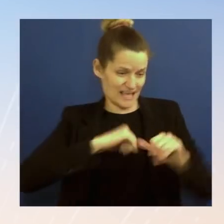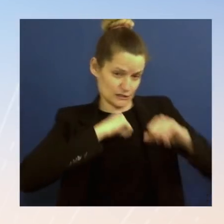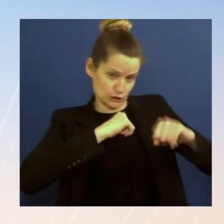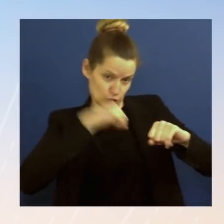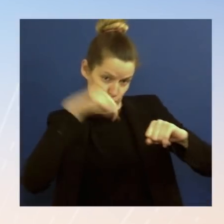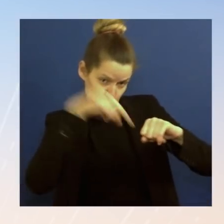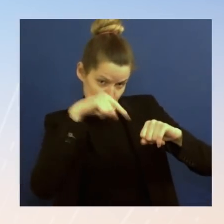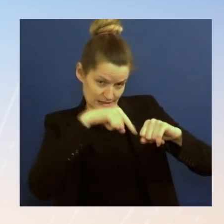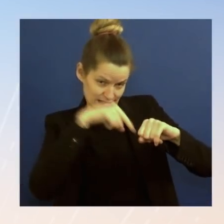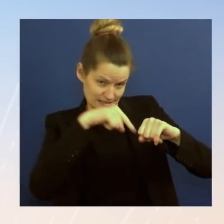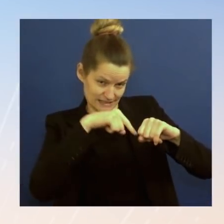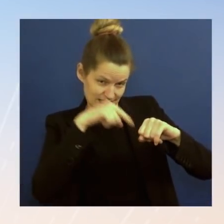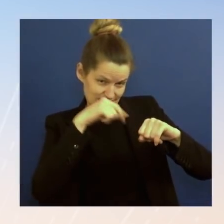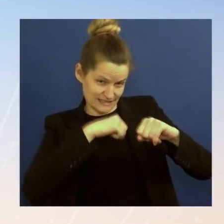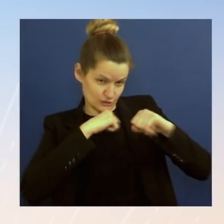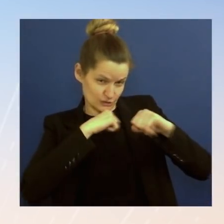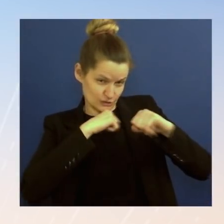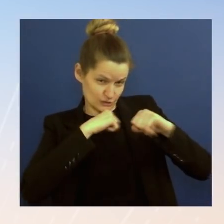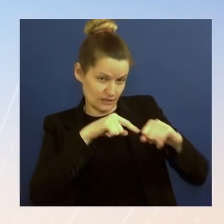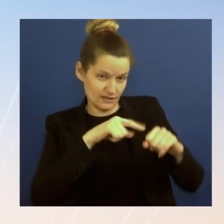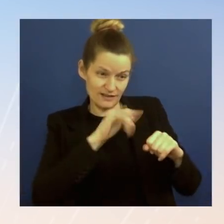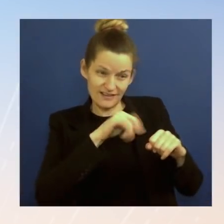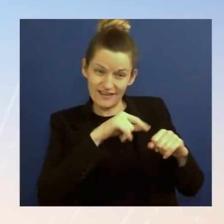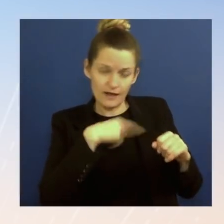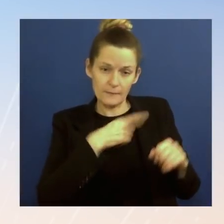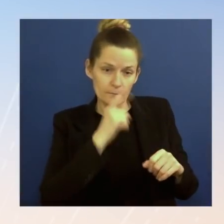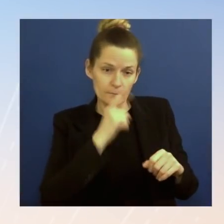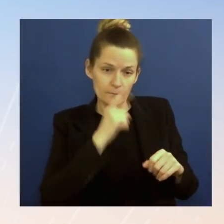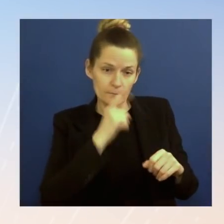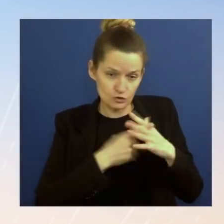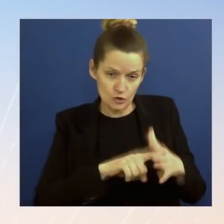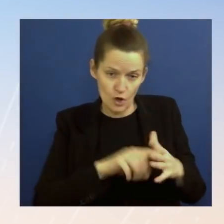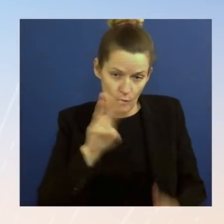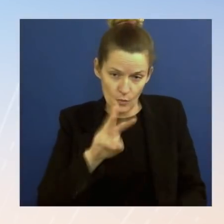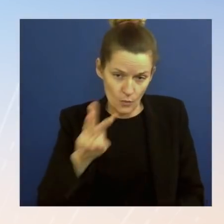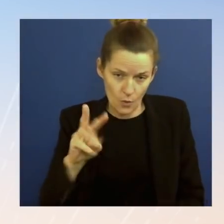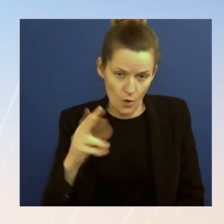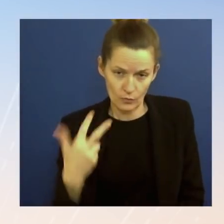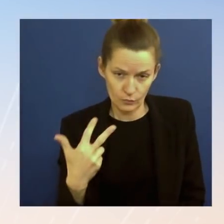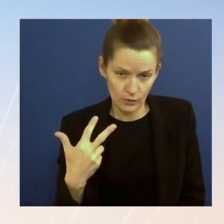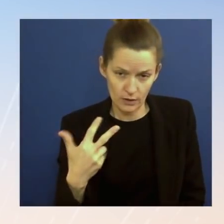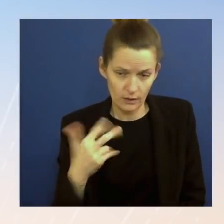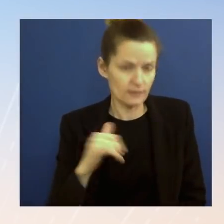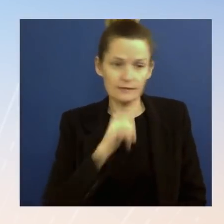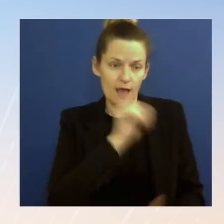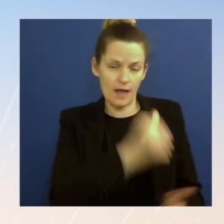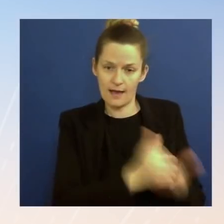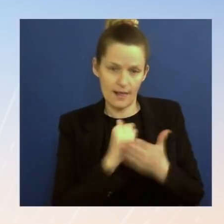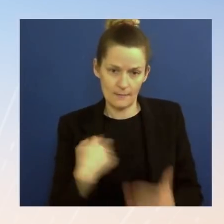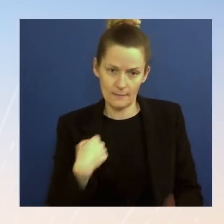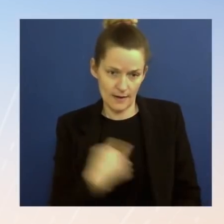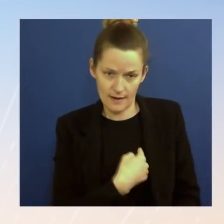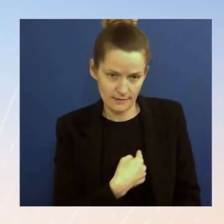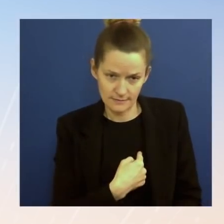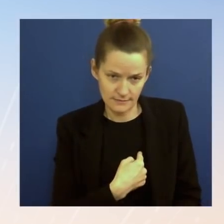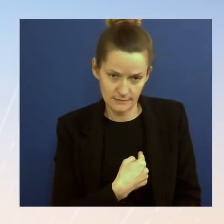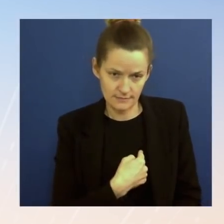Putting U.S. troops on the ground in Ukraine to fight a war with Russia is not in our national security interests. Go ahead. The Press: I do have one -- one quick -- Ms. Psaki: I just have to move on because I --